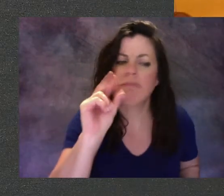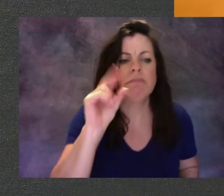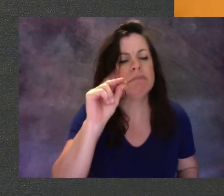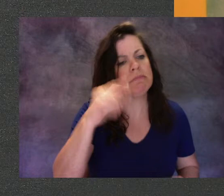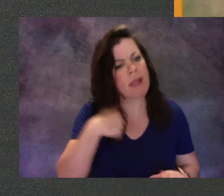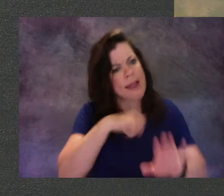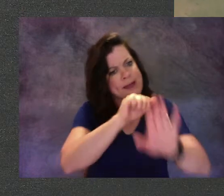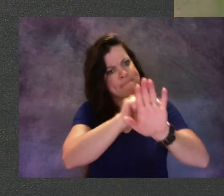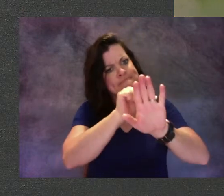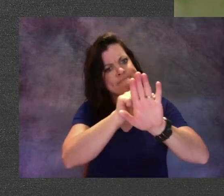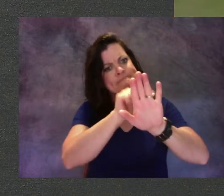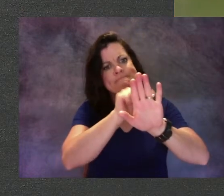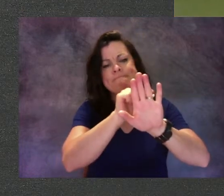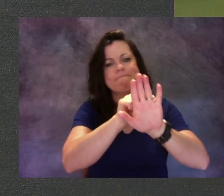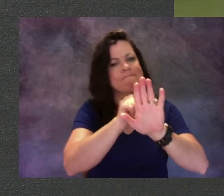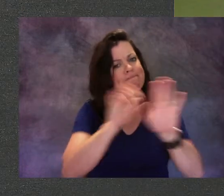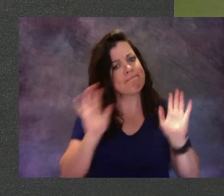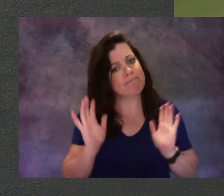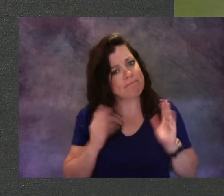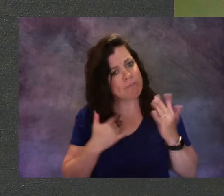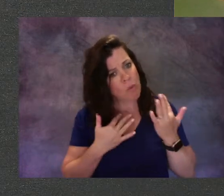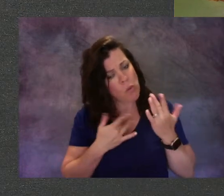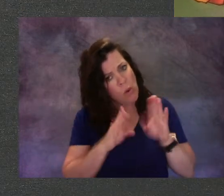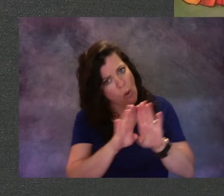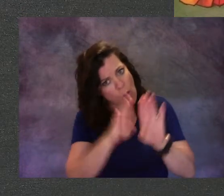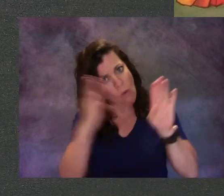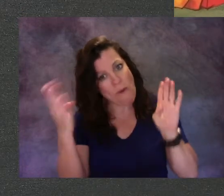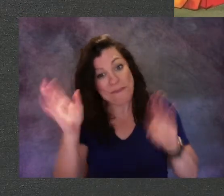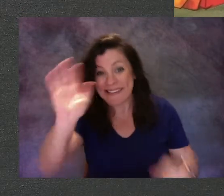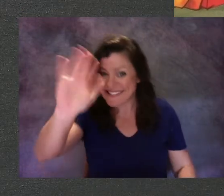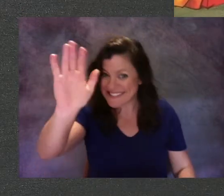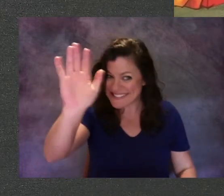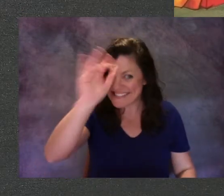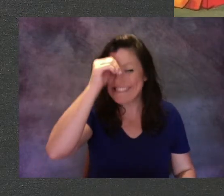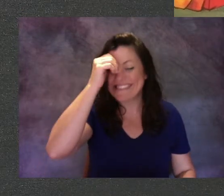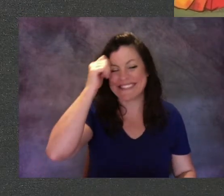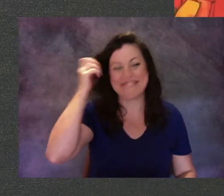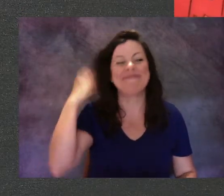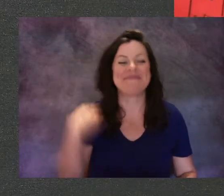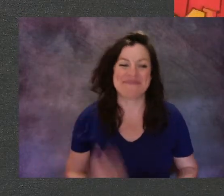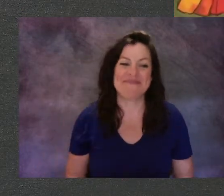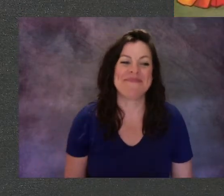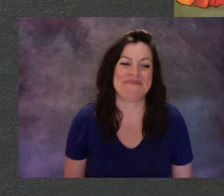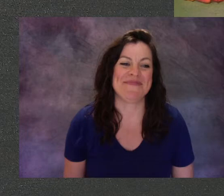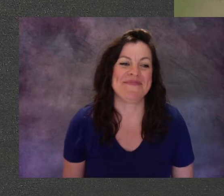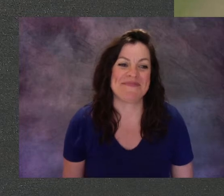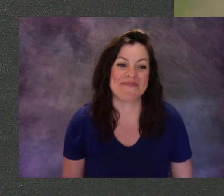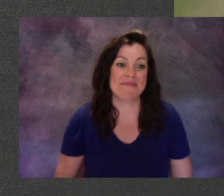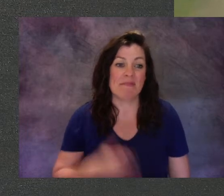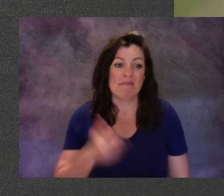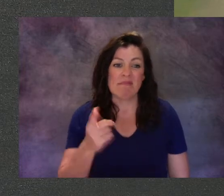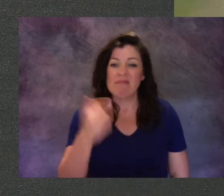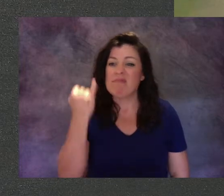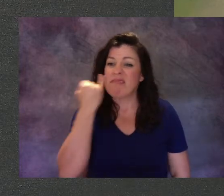Yeah, good idea, don't ever walk in somebody's house without letting them know you're coming, right? And he wipes his feet first!